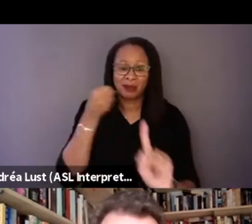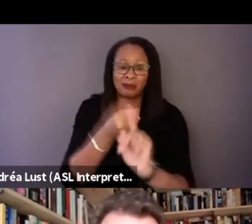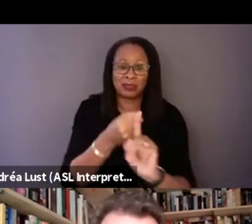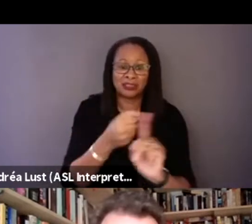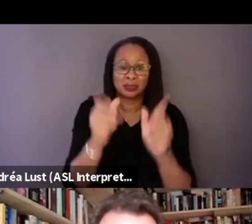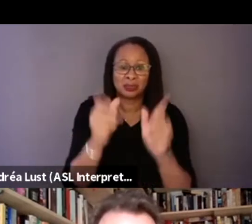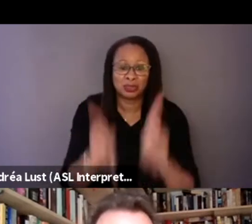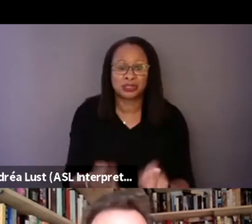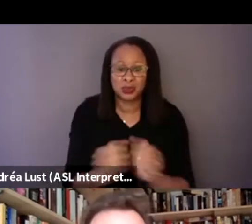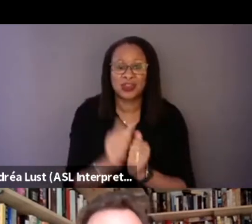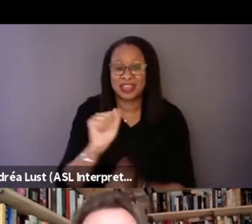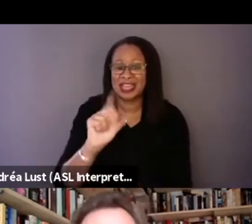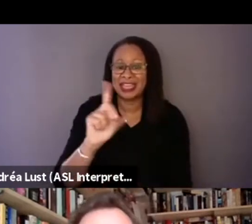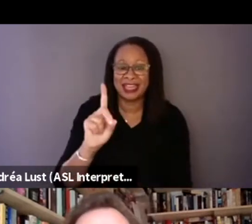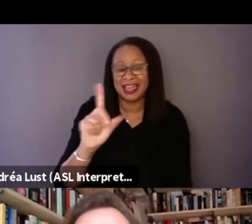that'll be great publicity."